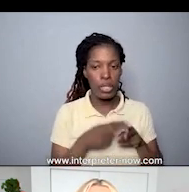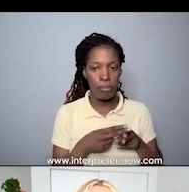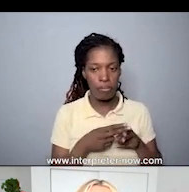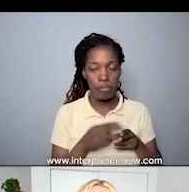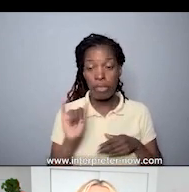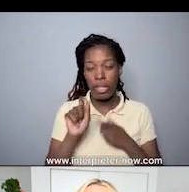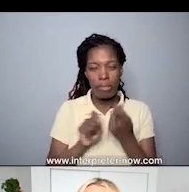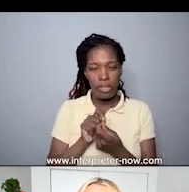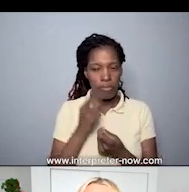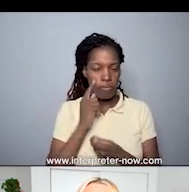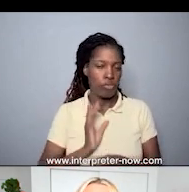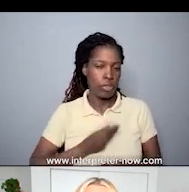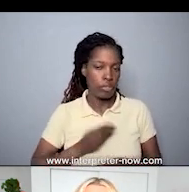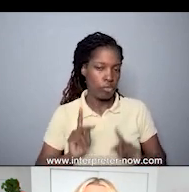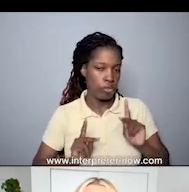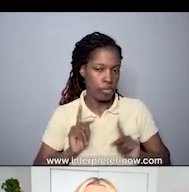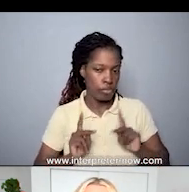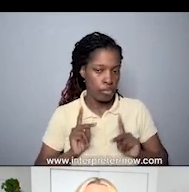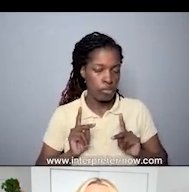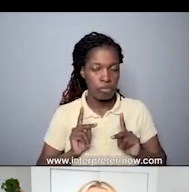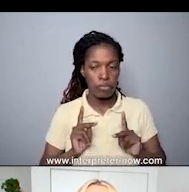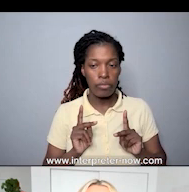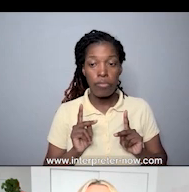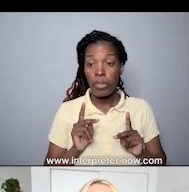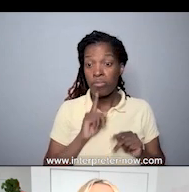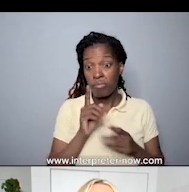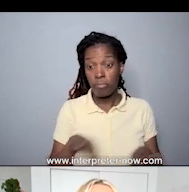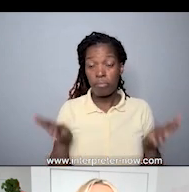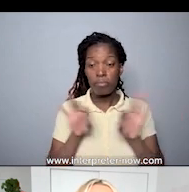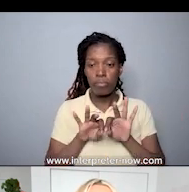This arises in particular for transgender people, and it's really important to recognize